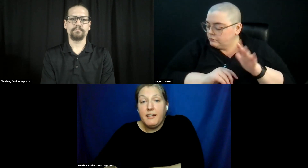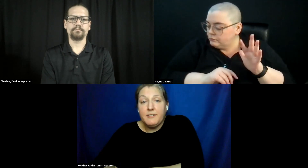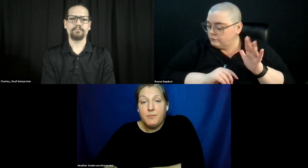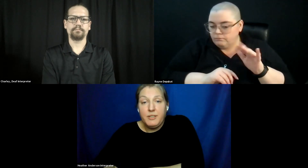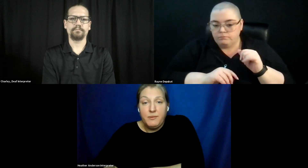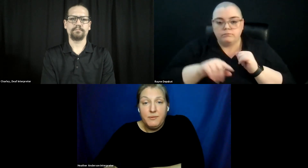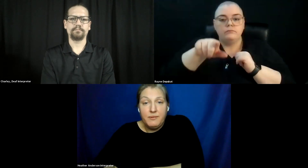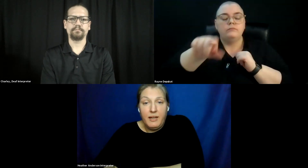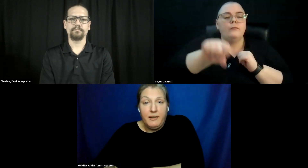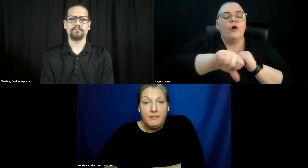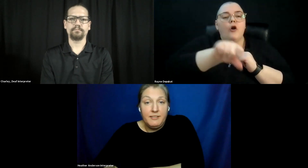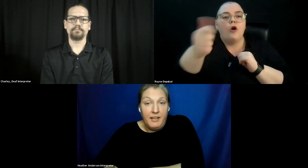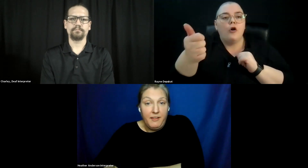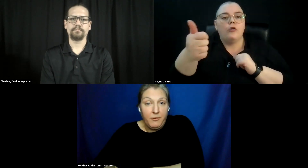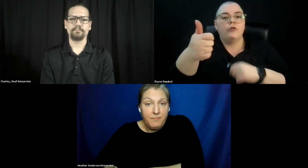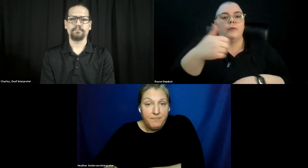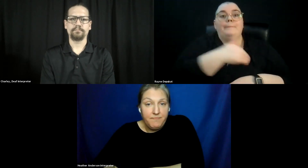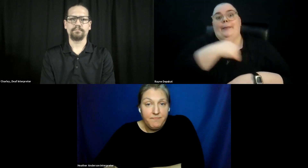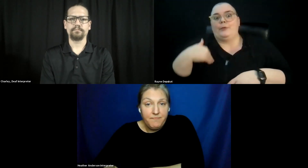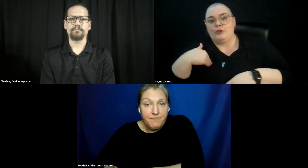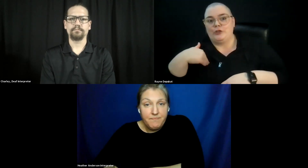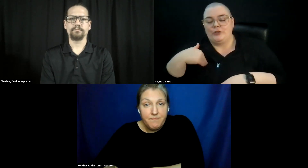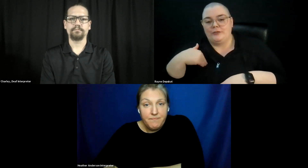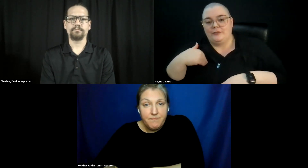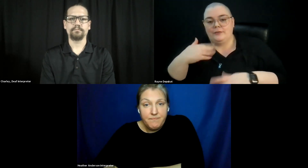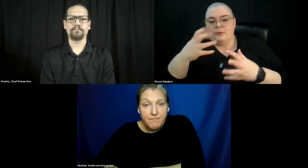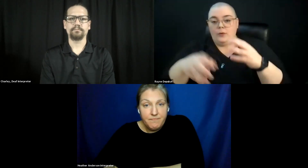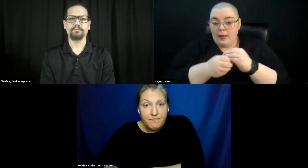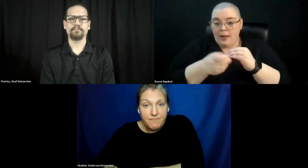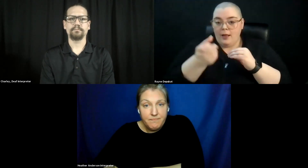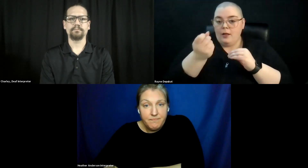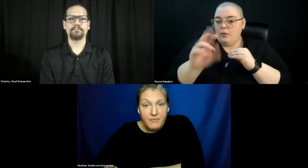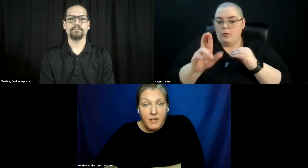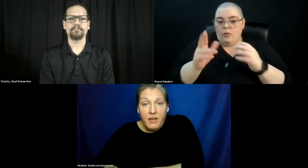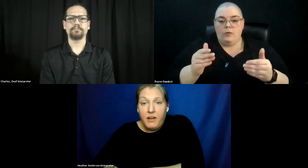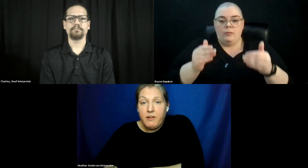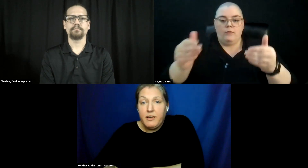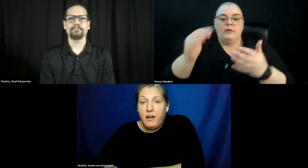I did recognize what you had to say though.